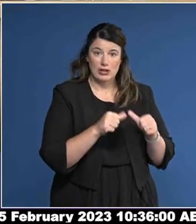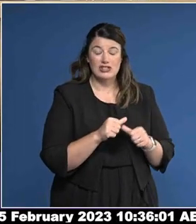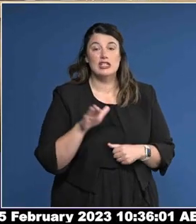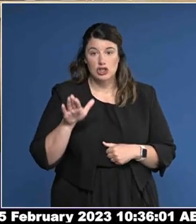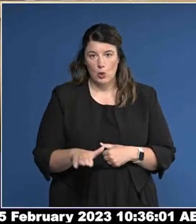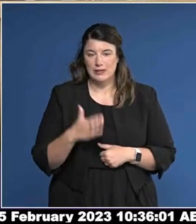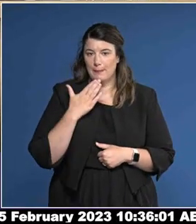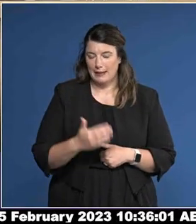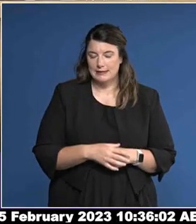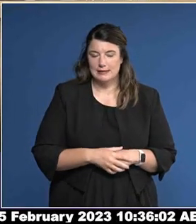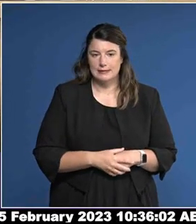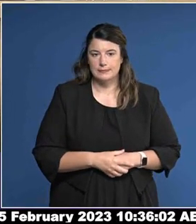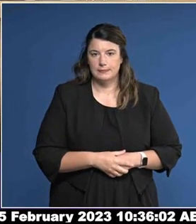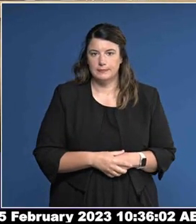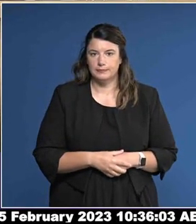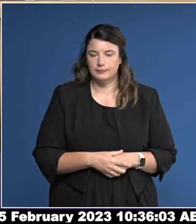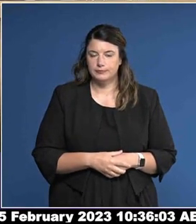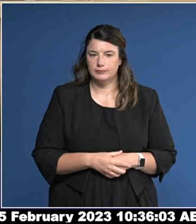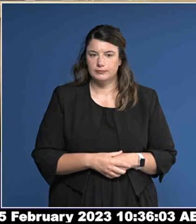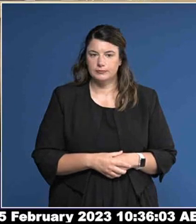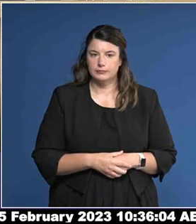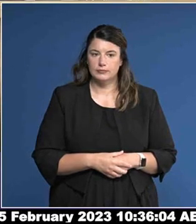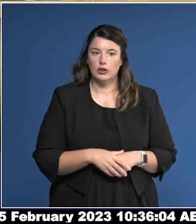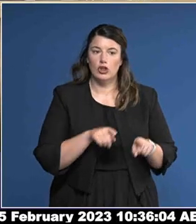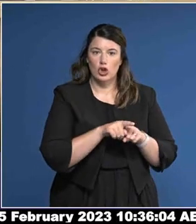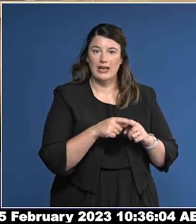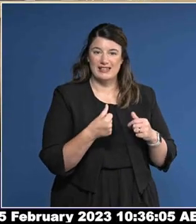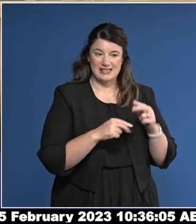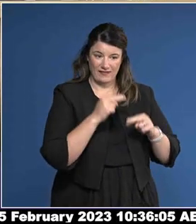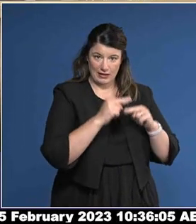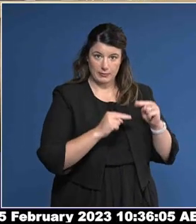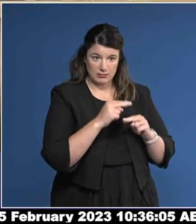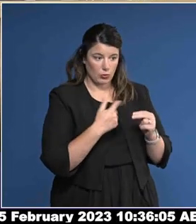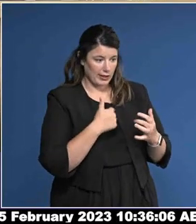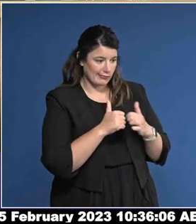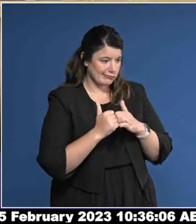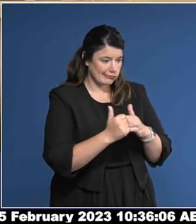Has also been developed in close consultation with our - both our safeguarding